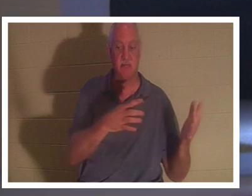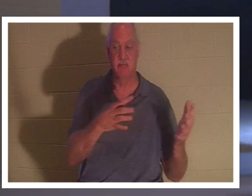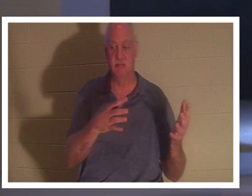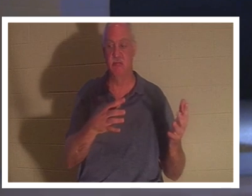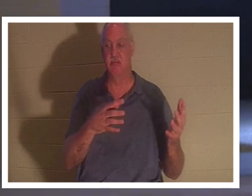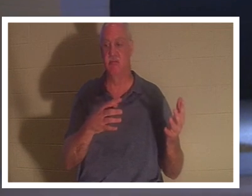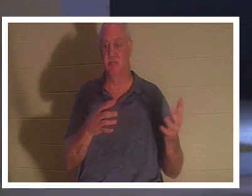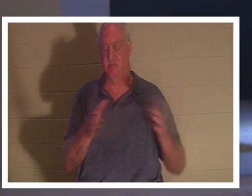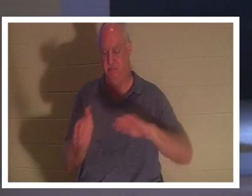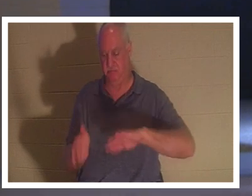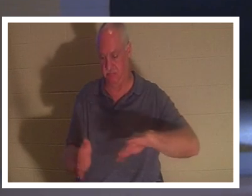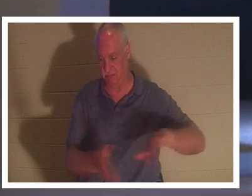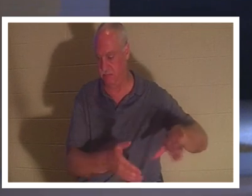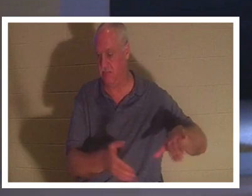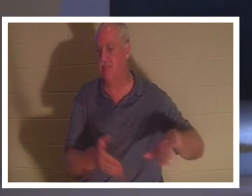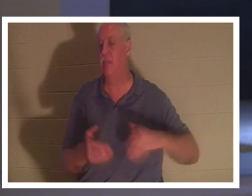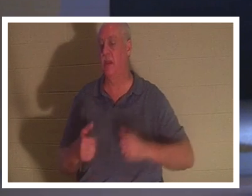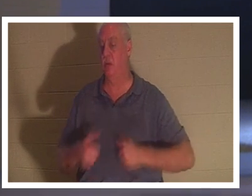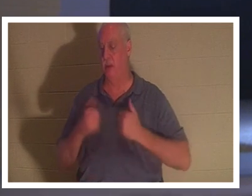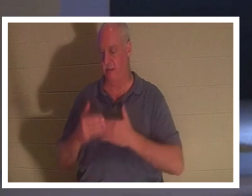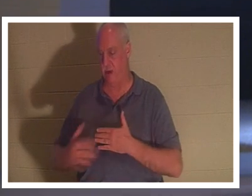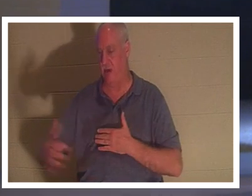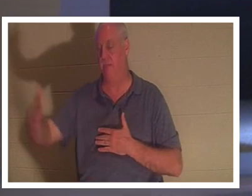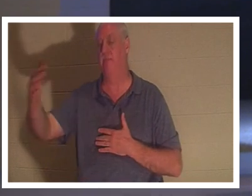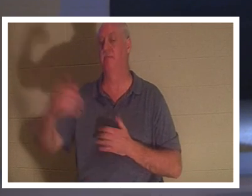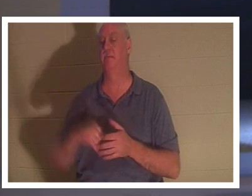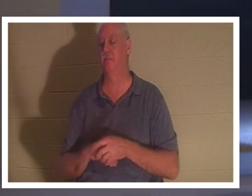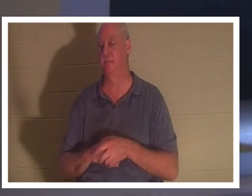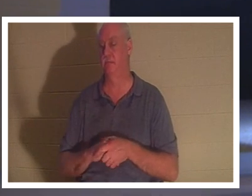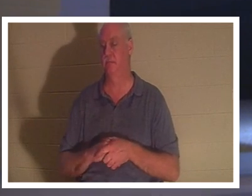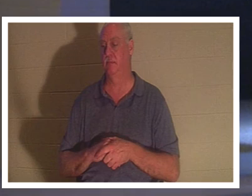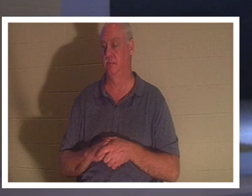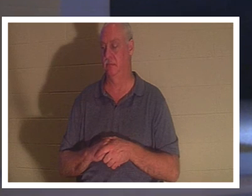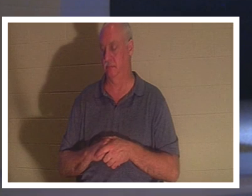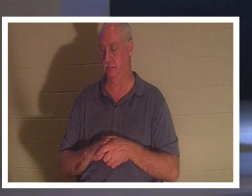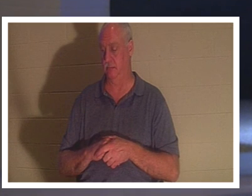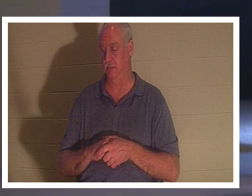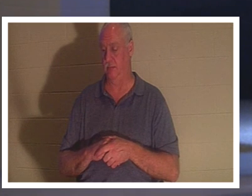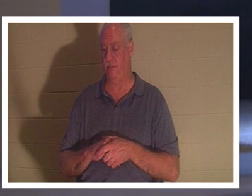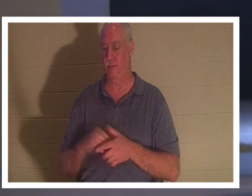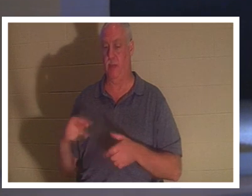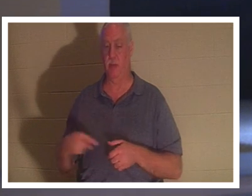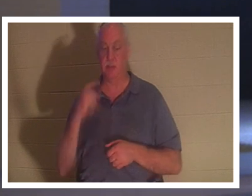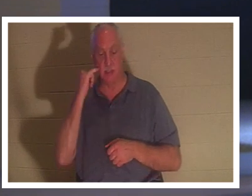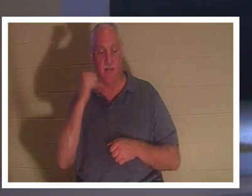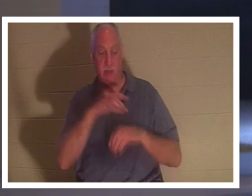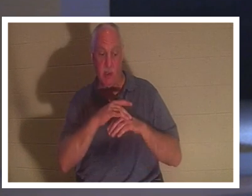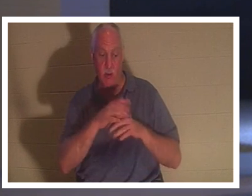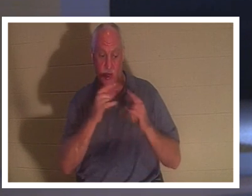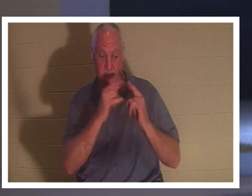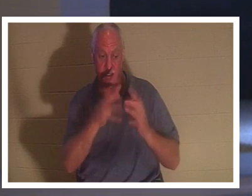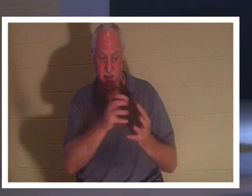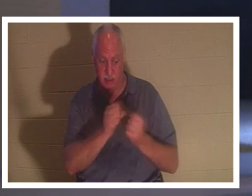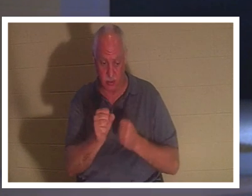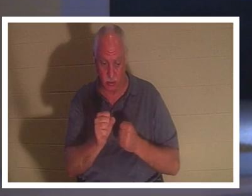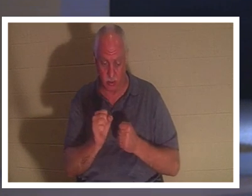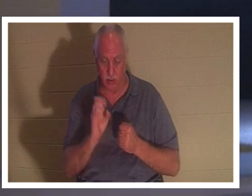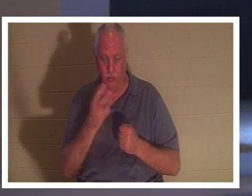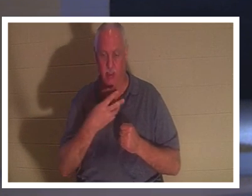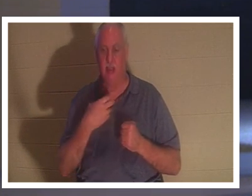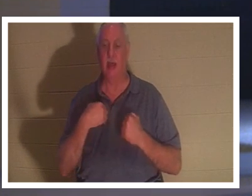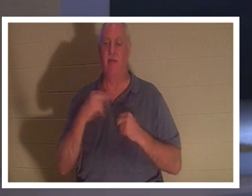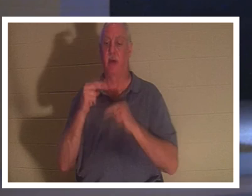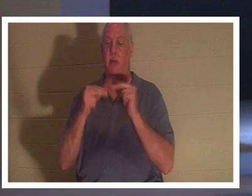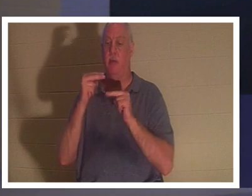and we go on. He says, "If this earthly tent we live in is destroyed, we have a building from God."